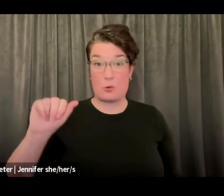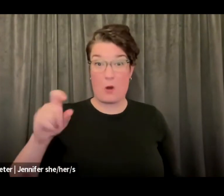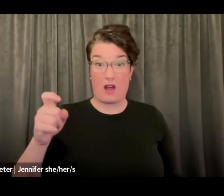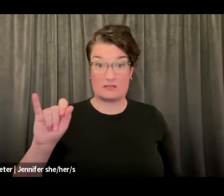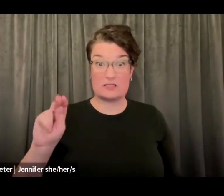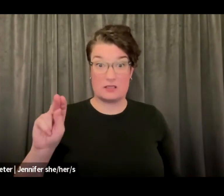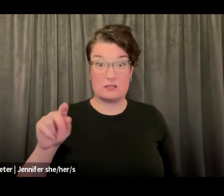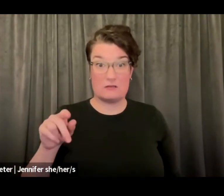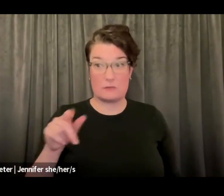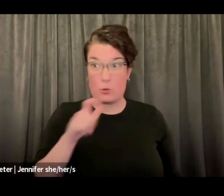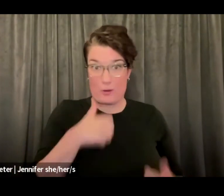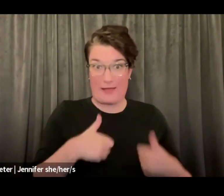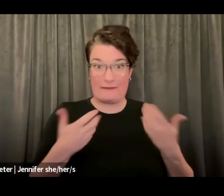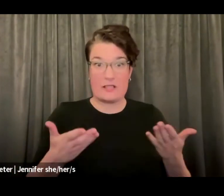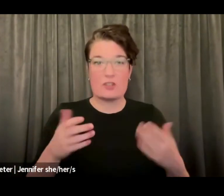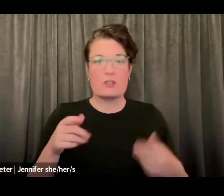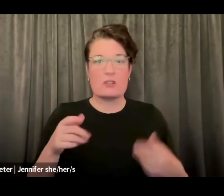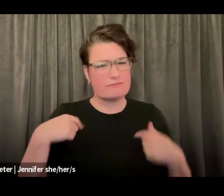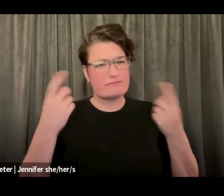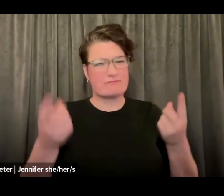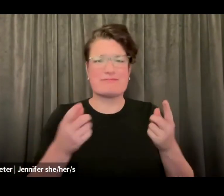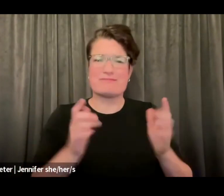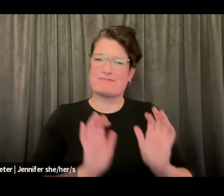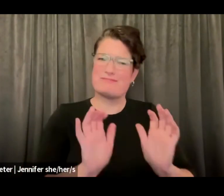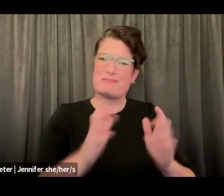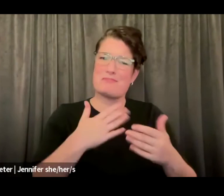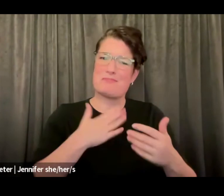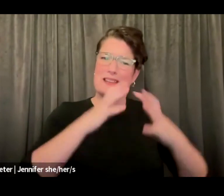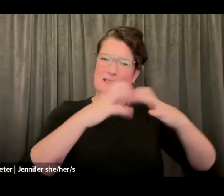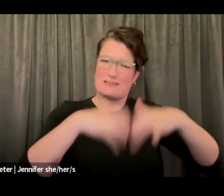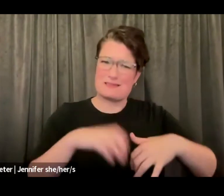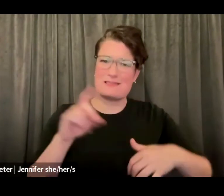been advocating for the removal of the dam, cuz it's also a place where